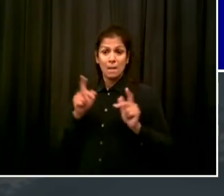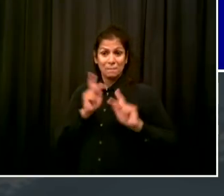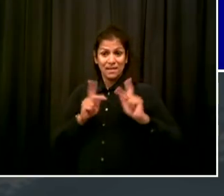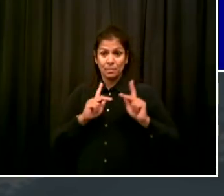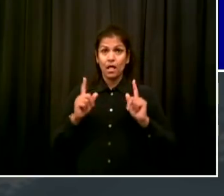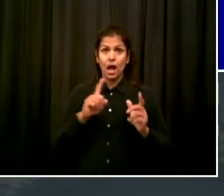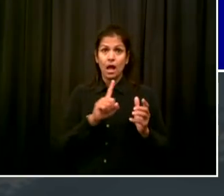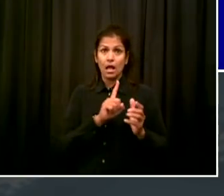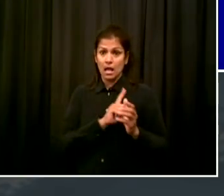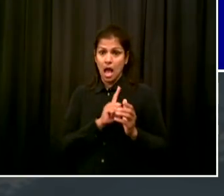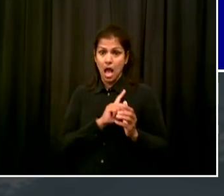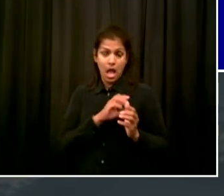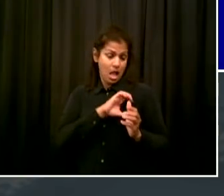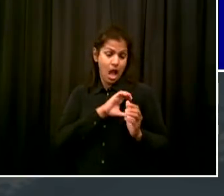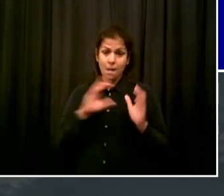REFLECT ON . IT